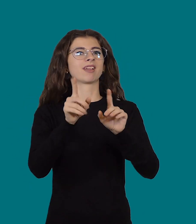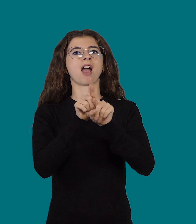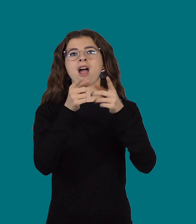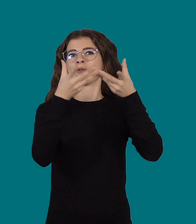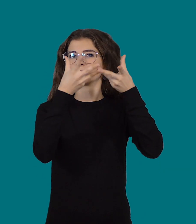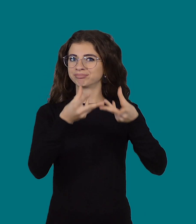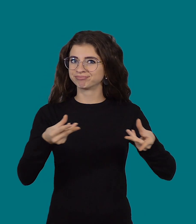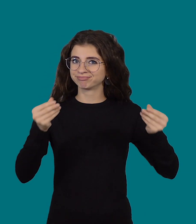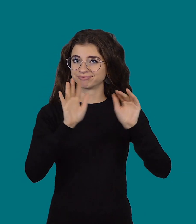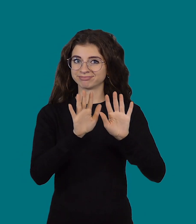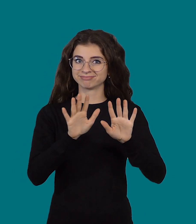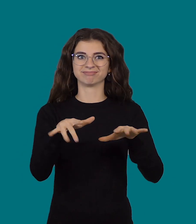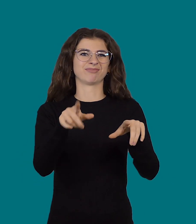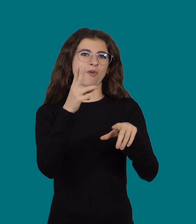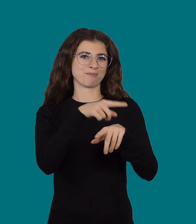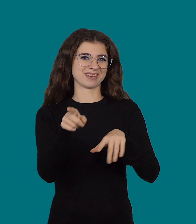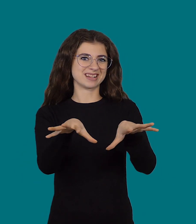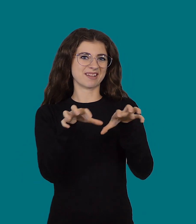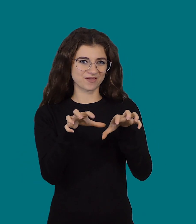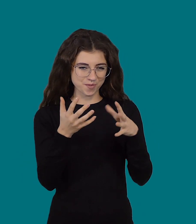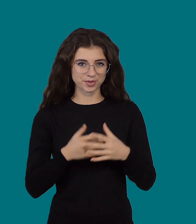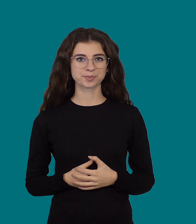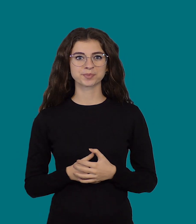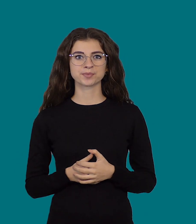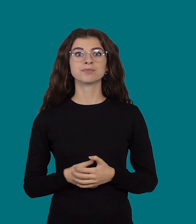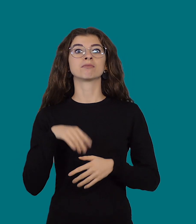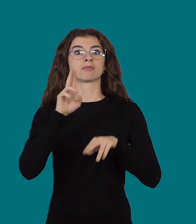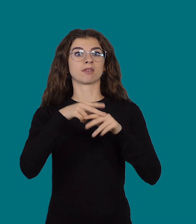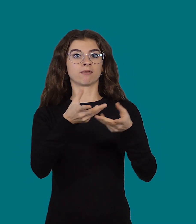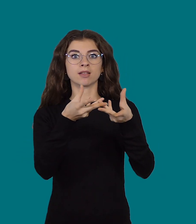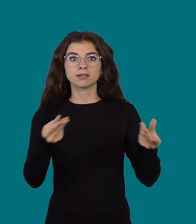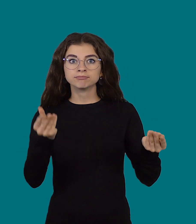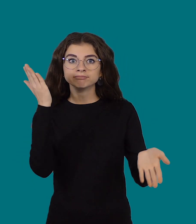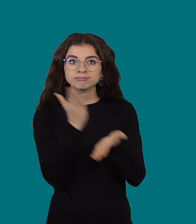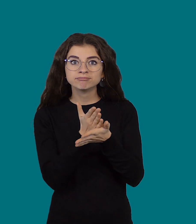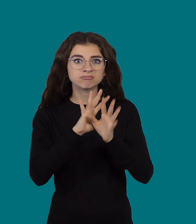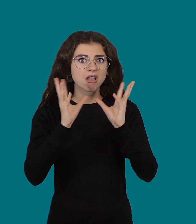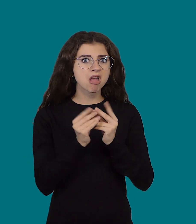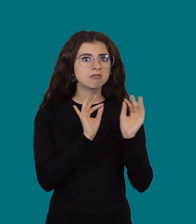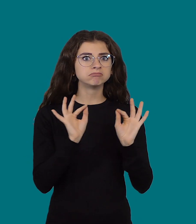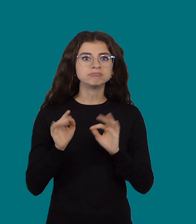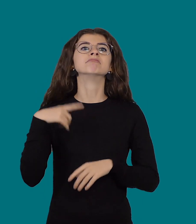and lets them thaw, because they are still frozen. Once they are thawed and everything is ready,